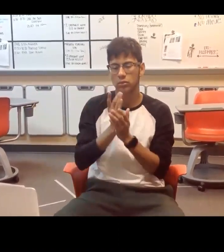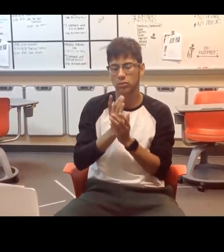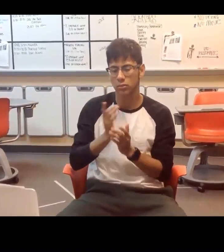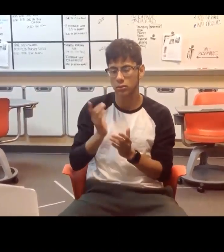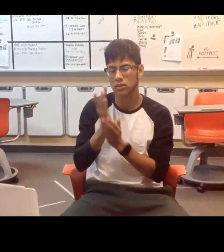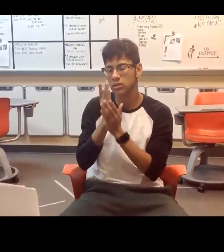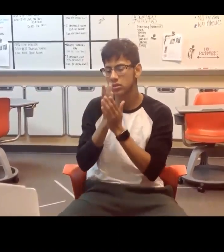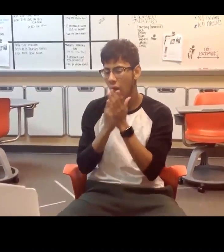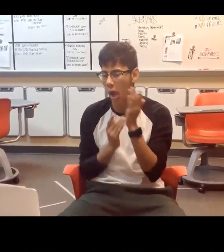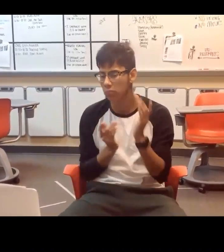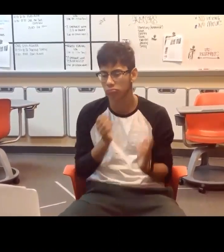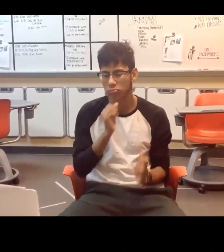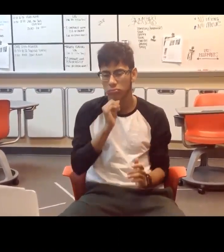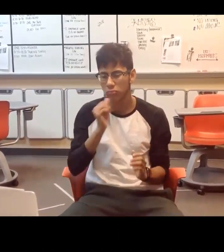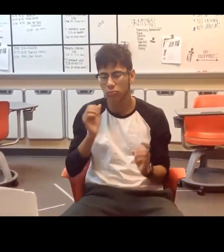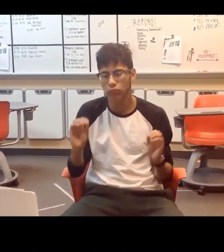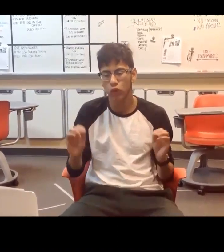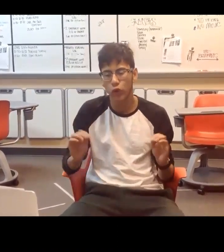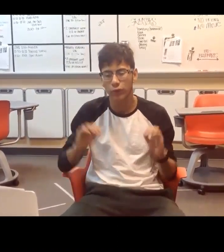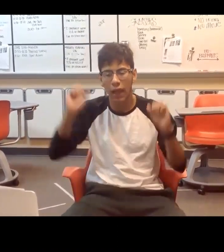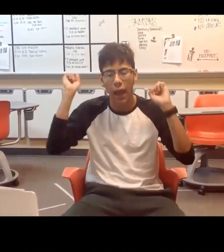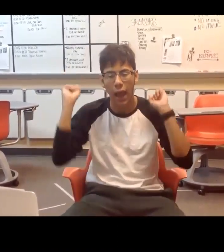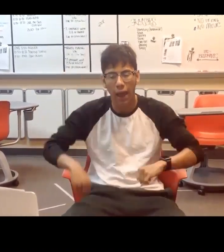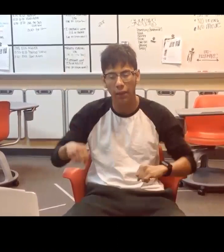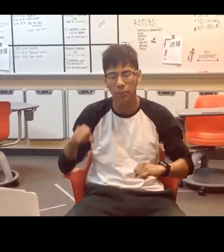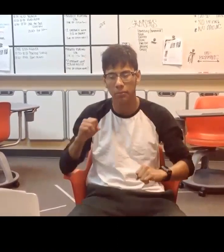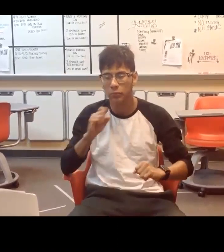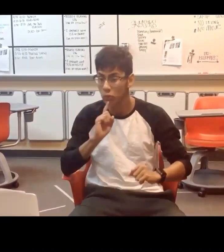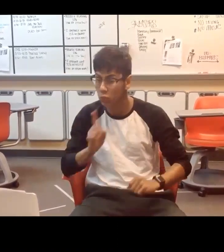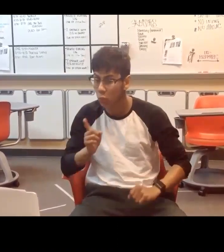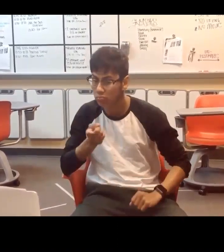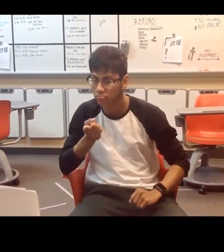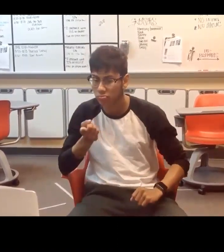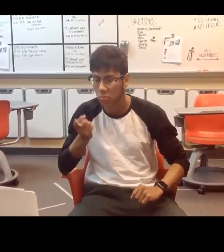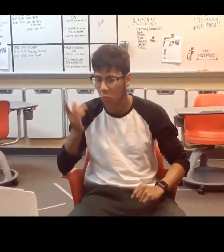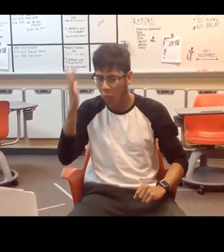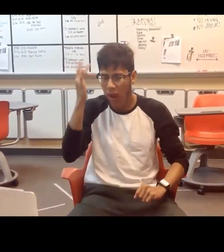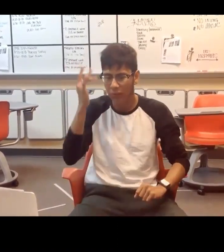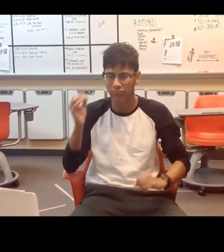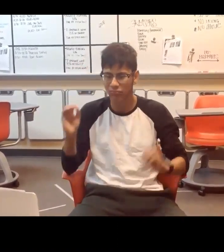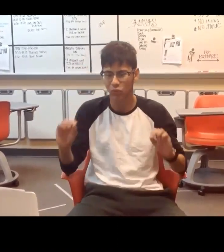Some didn't. No one could be sure why